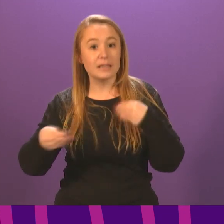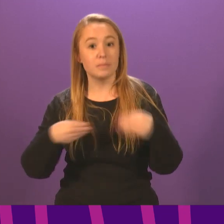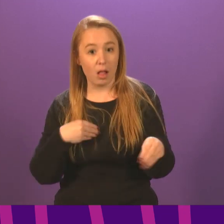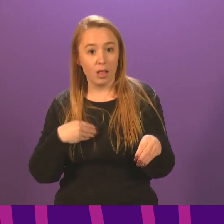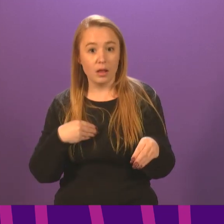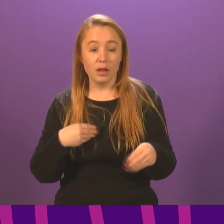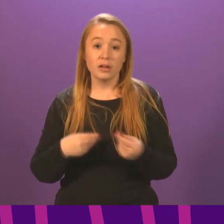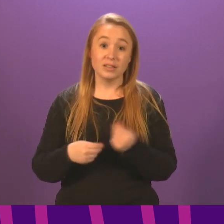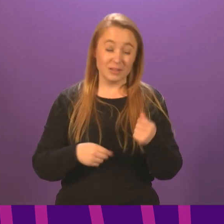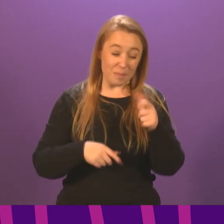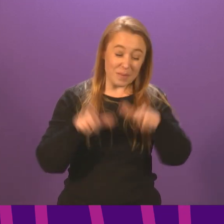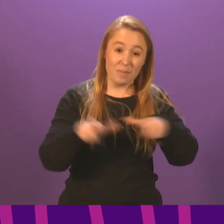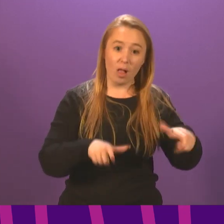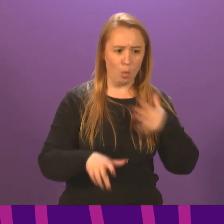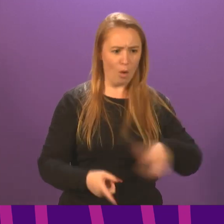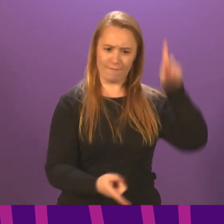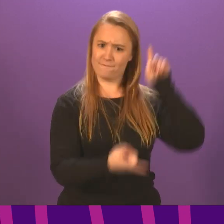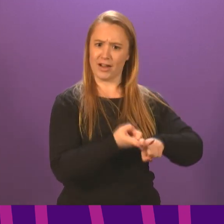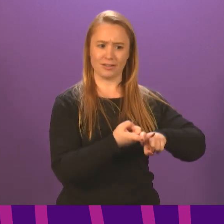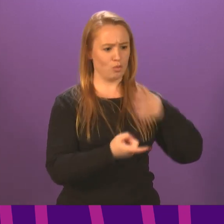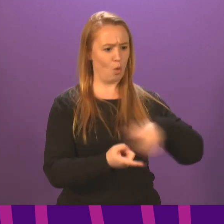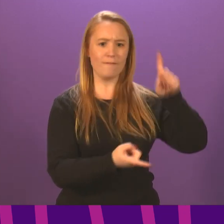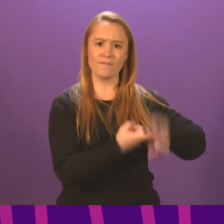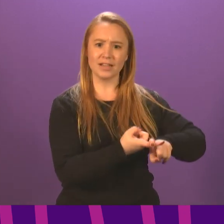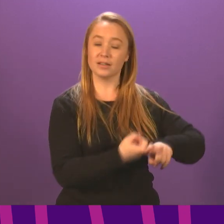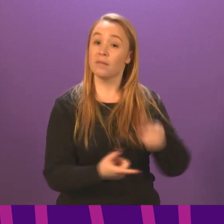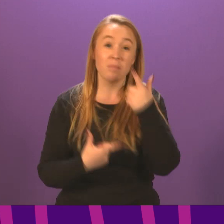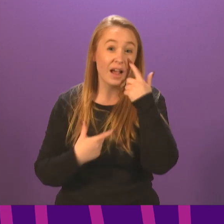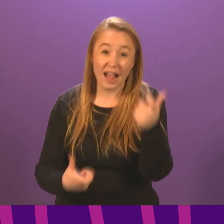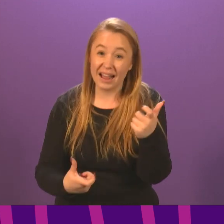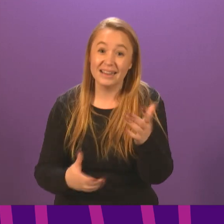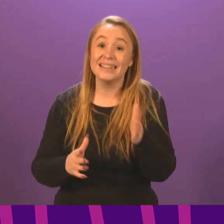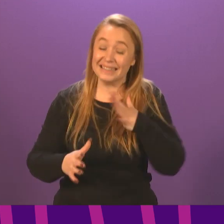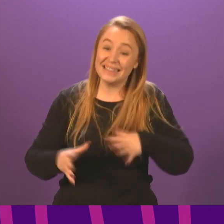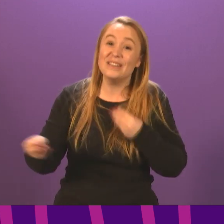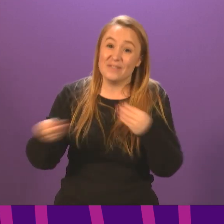for people who want certainty. It is a natural human instinct to want as much certainty as